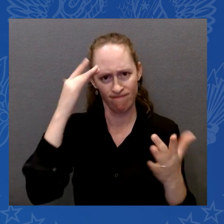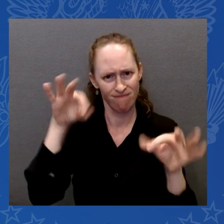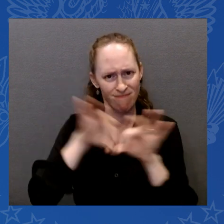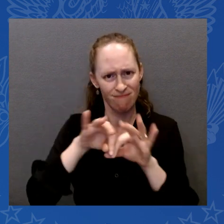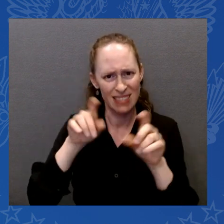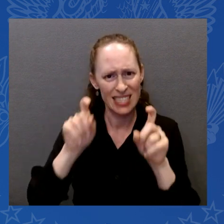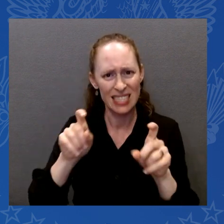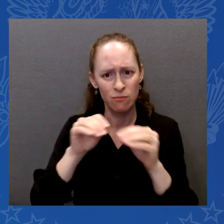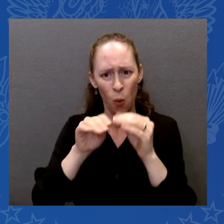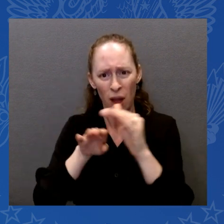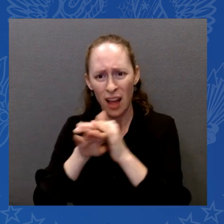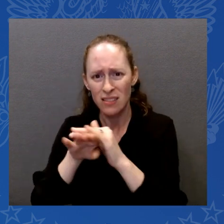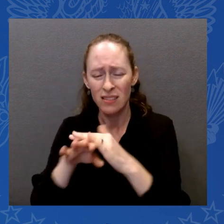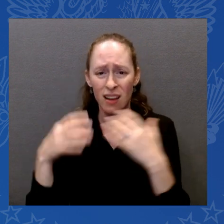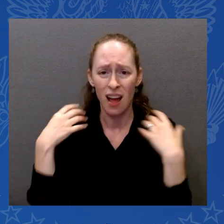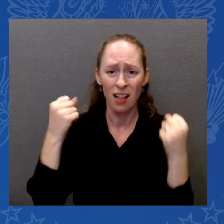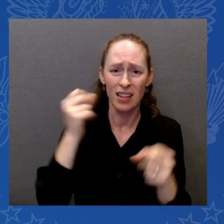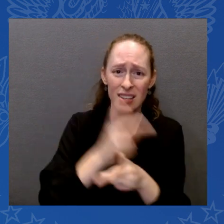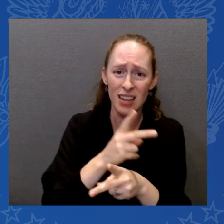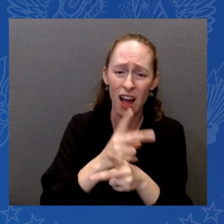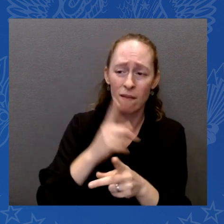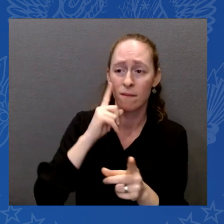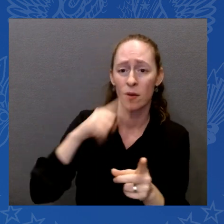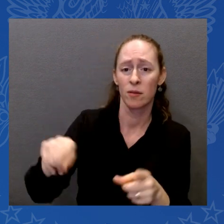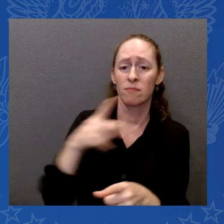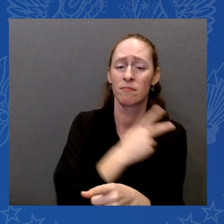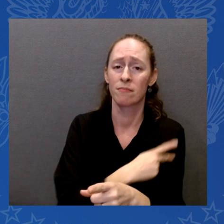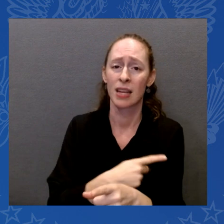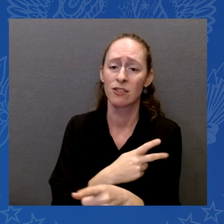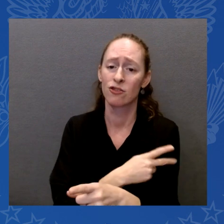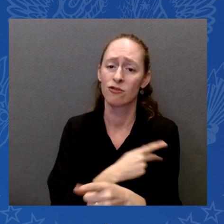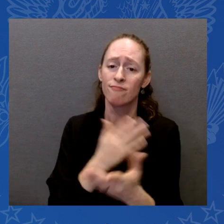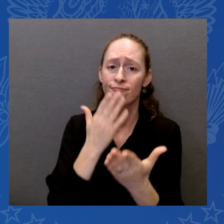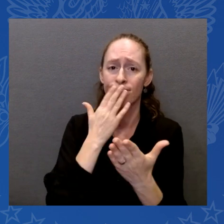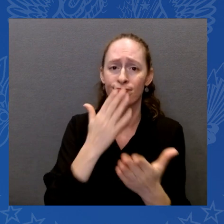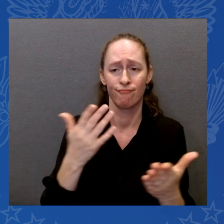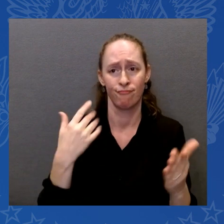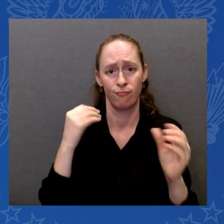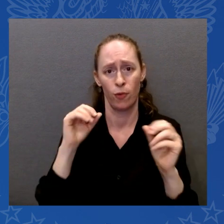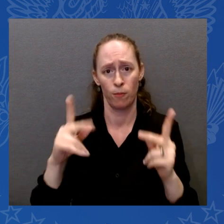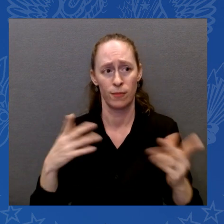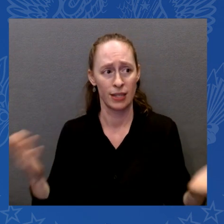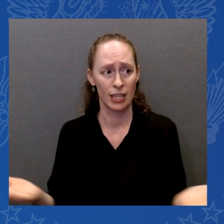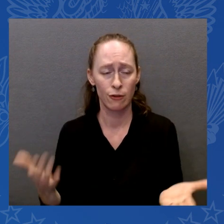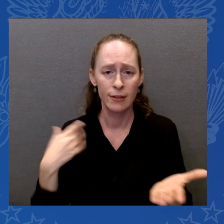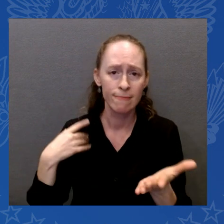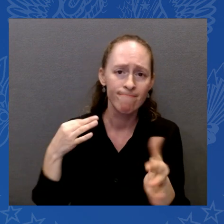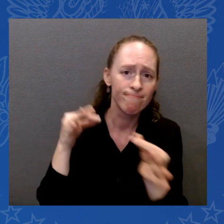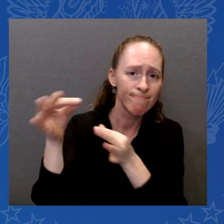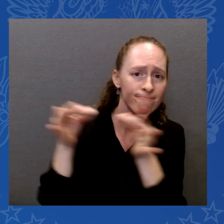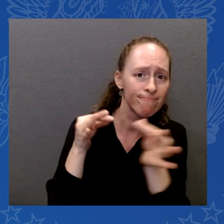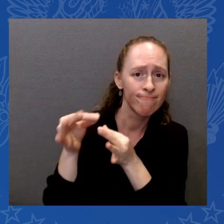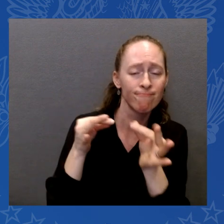Thank you again for the opportunity to speak with you today. Ms. Klein: Thank you, Dr. Verma.